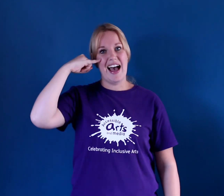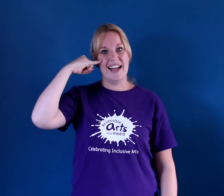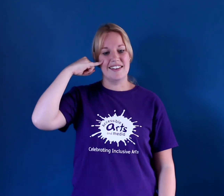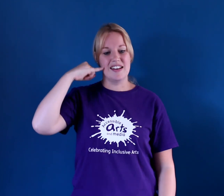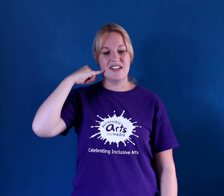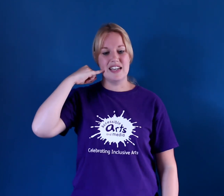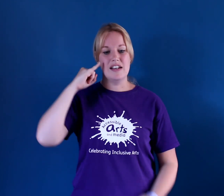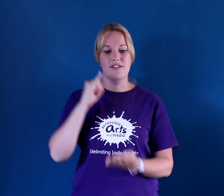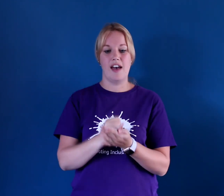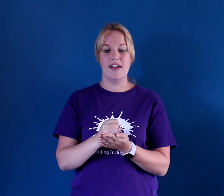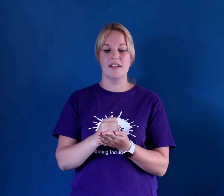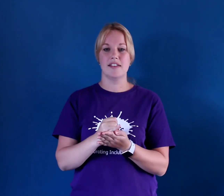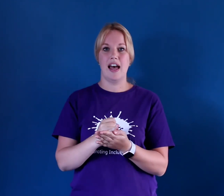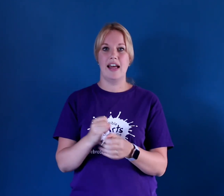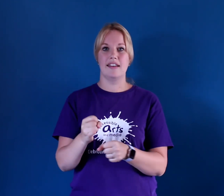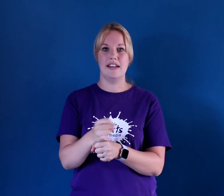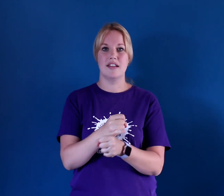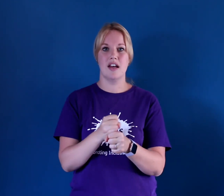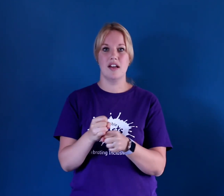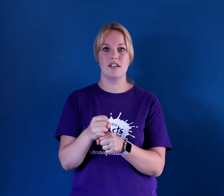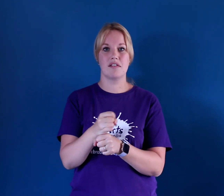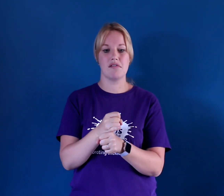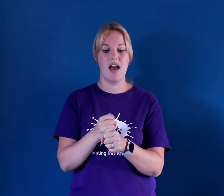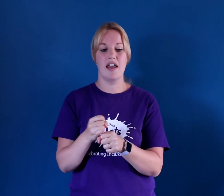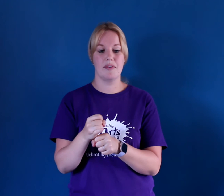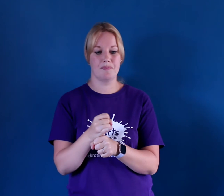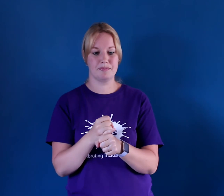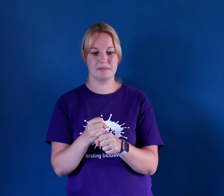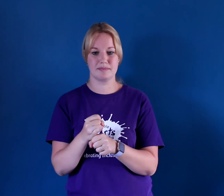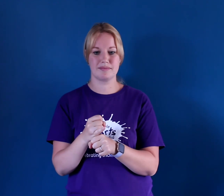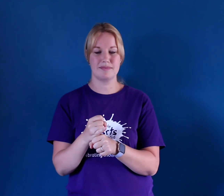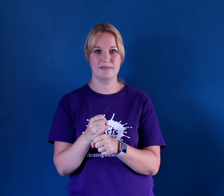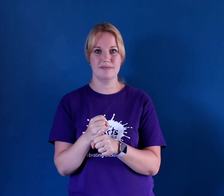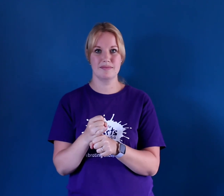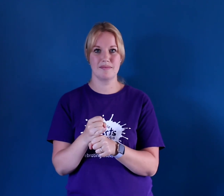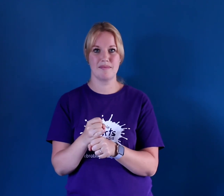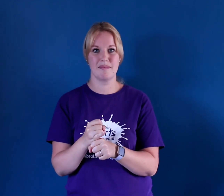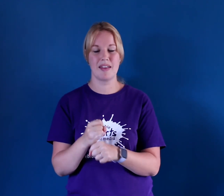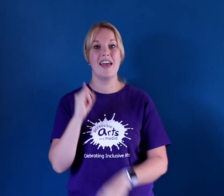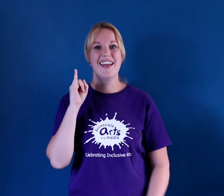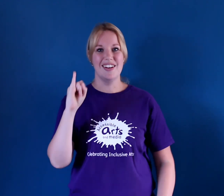And the cheat failed, and he turned grey.